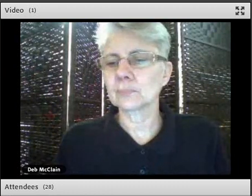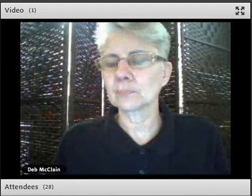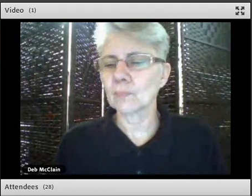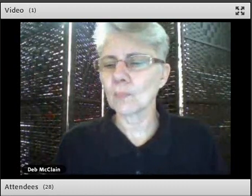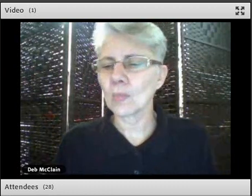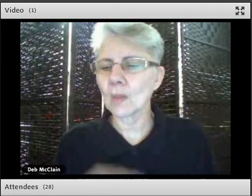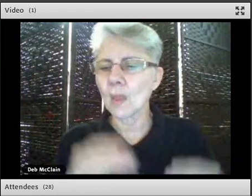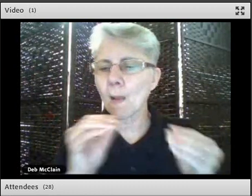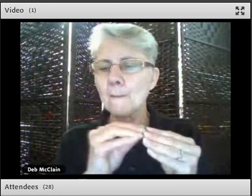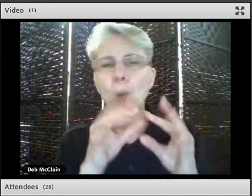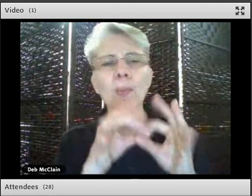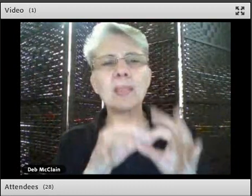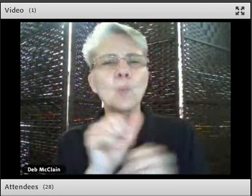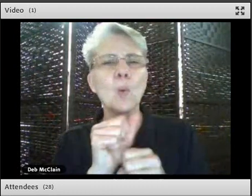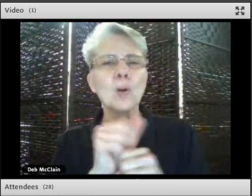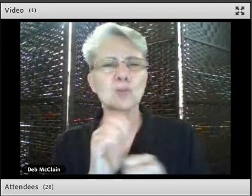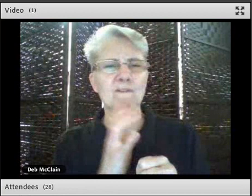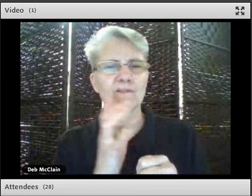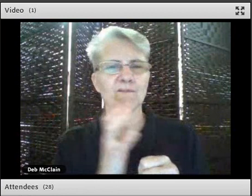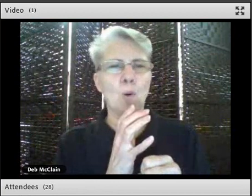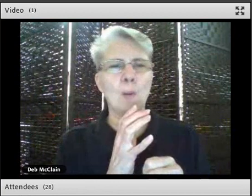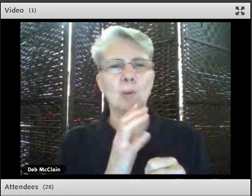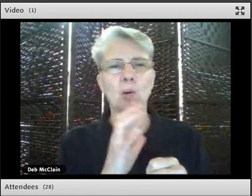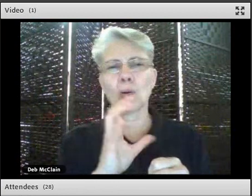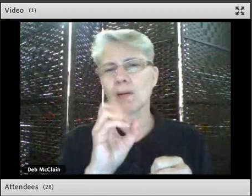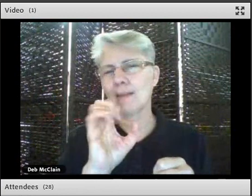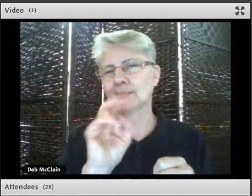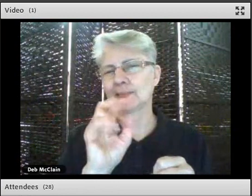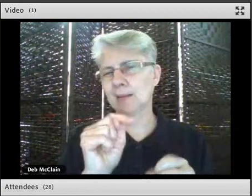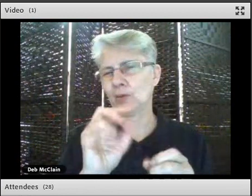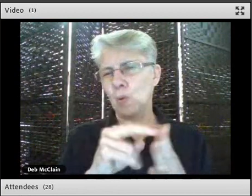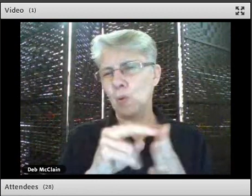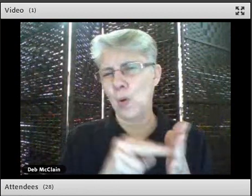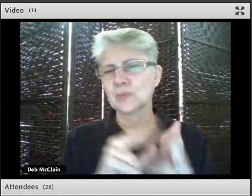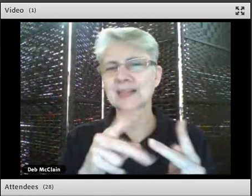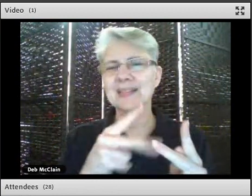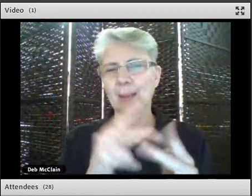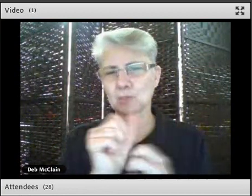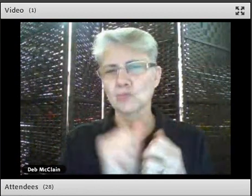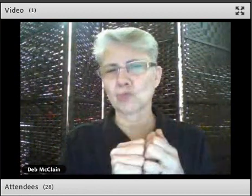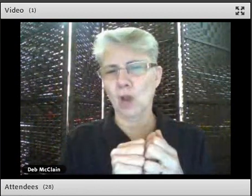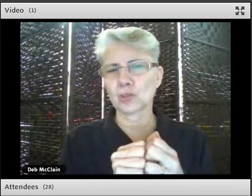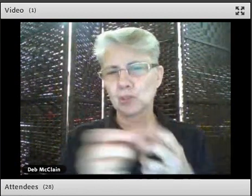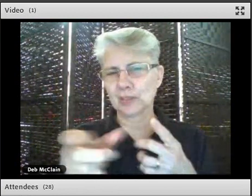We put those in a 505 field. Again, we omit chapter and section numbering,